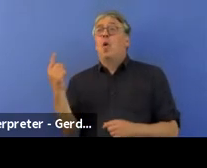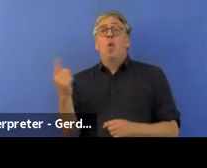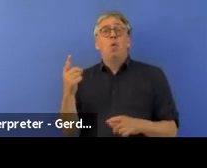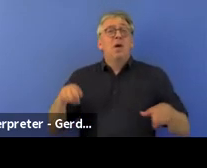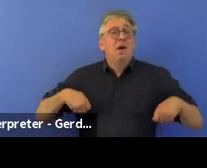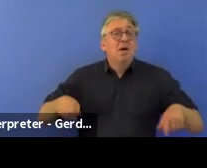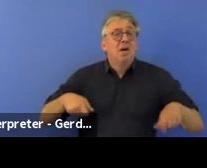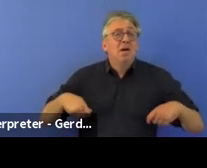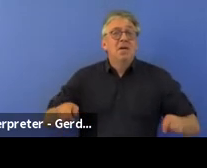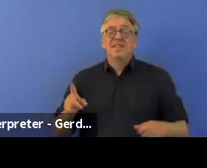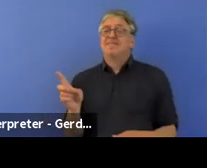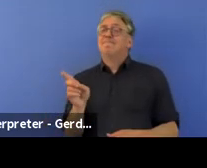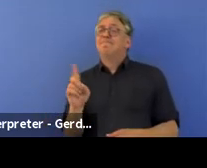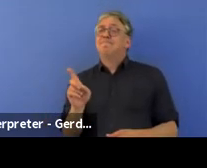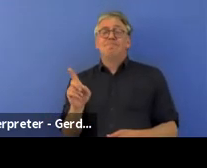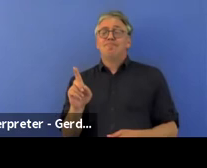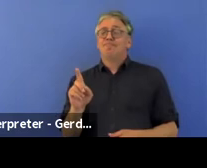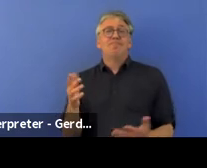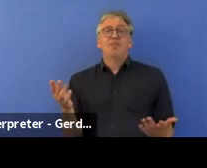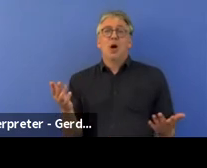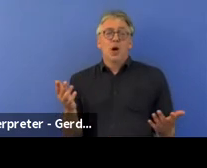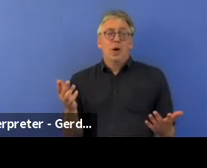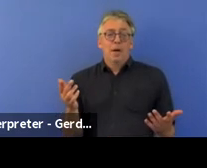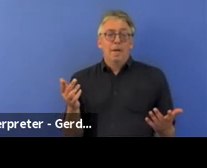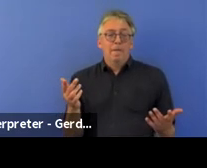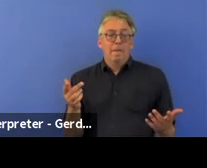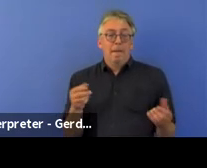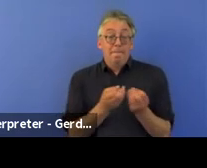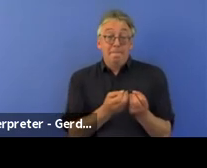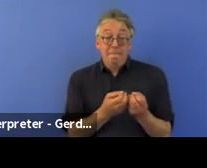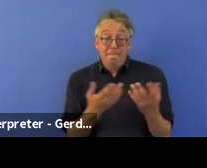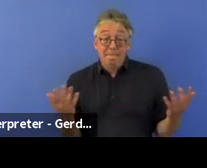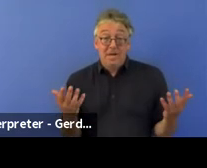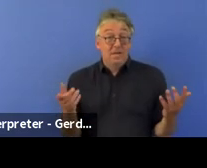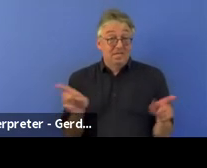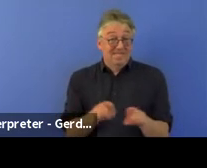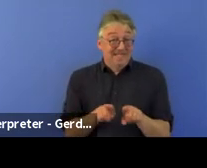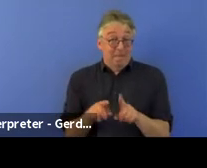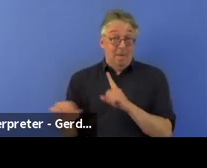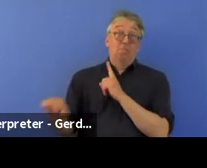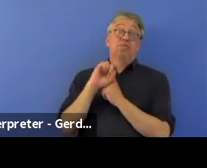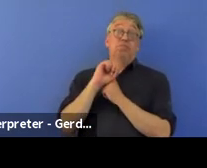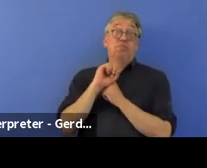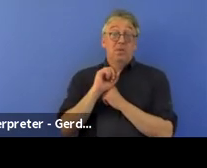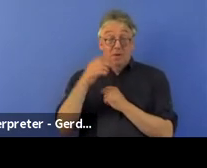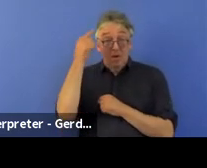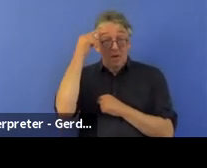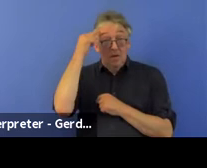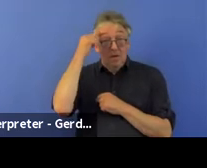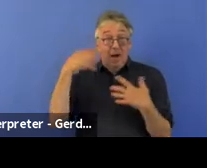them. The lack of accessibility is not just girls and children and young people with disabilities to drop out